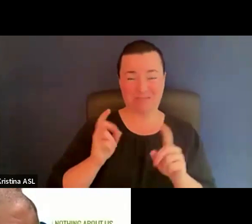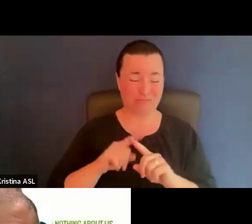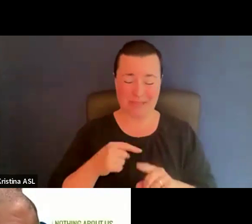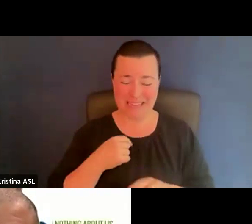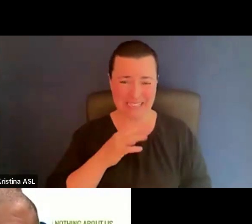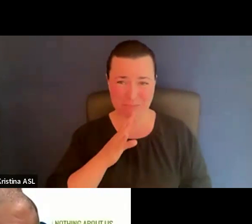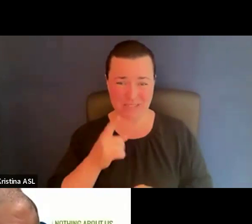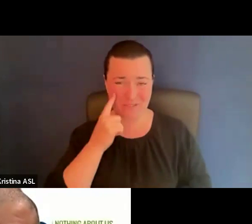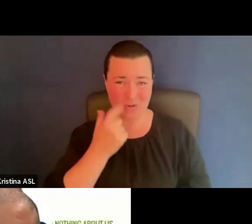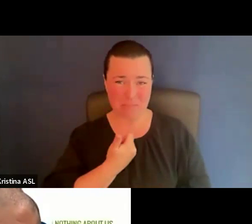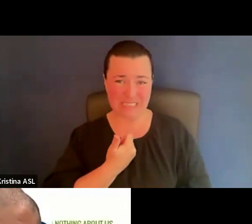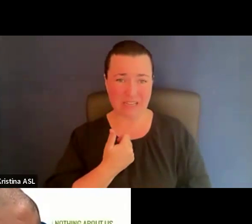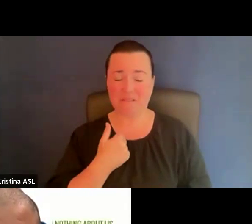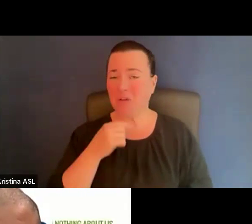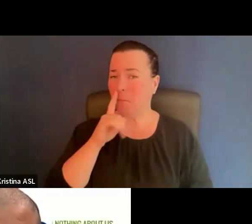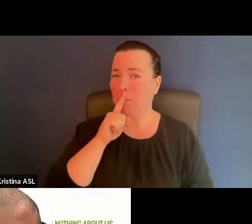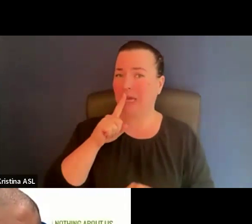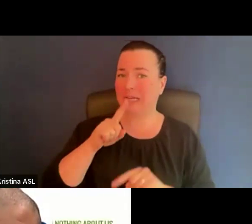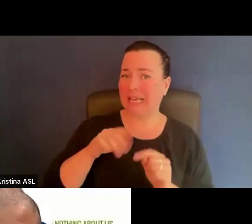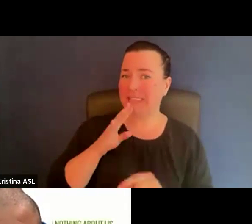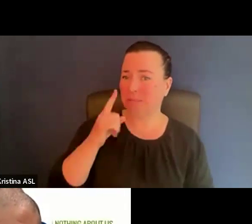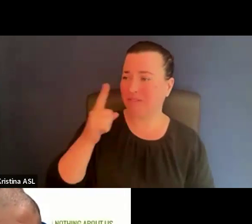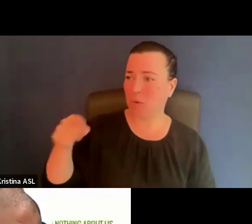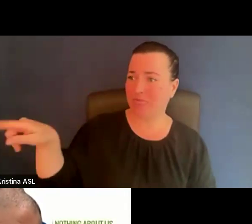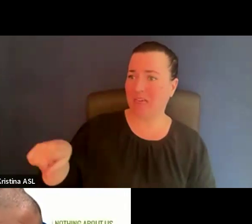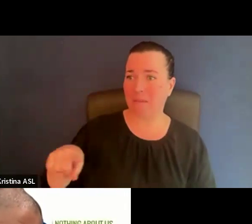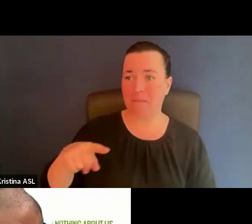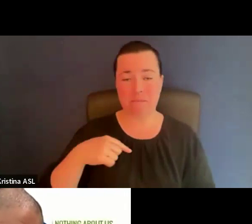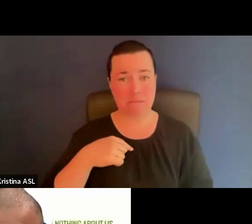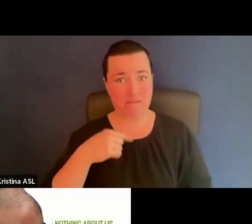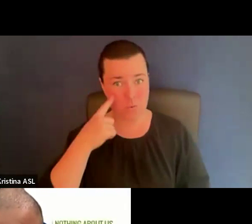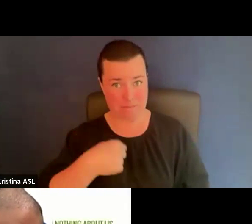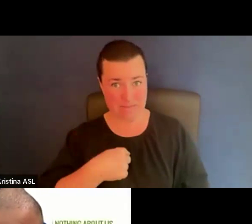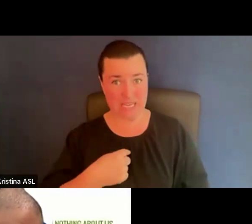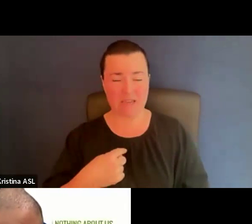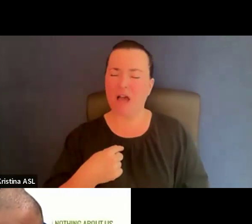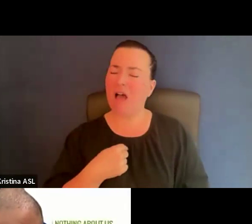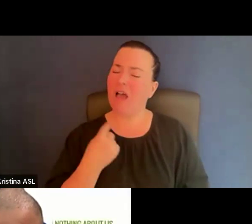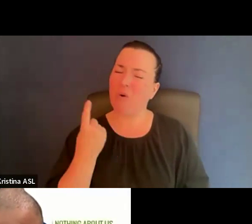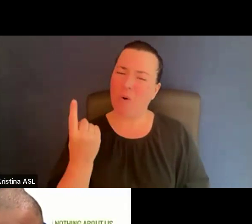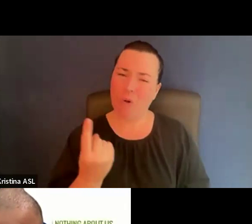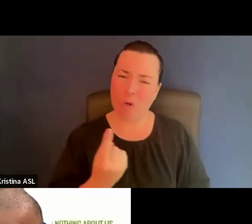and I can't speak for them, but I am constantly feeling hesitant